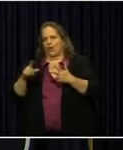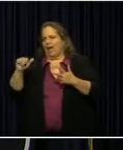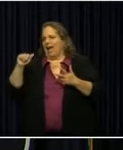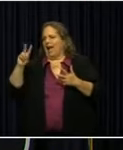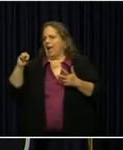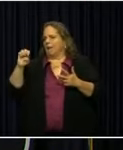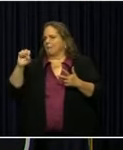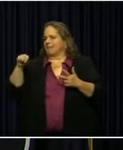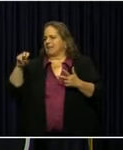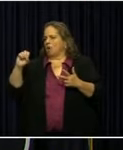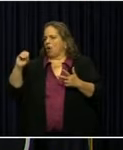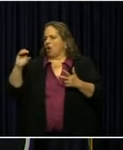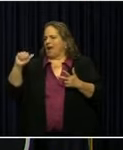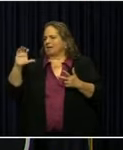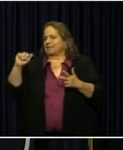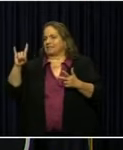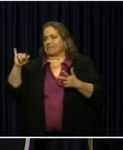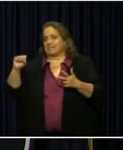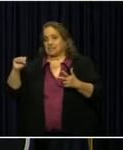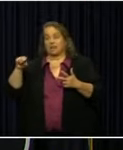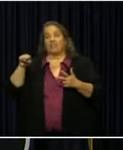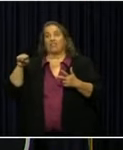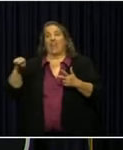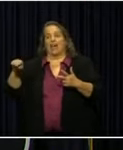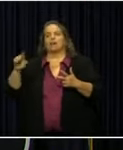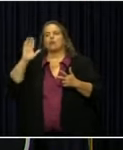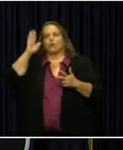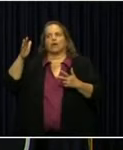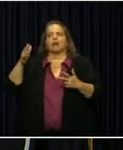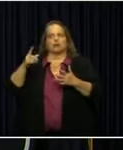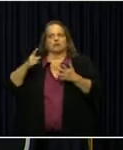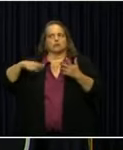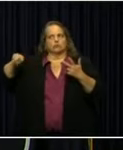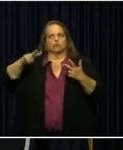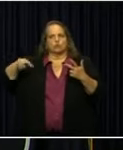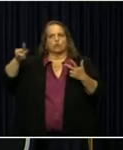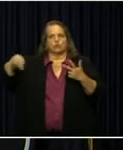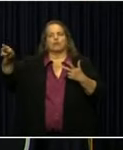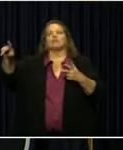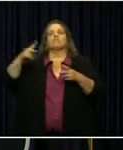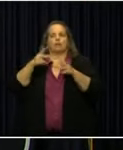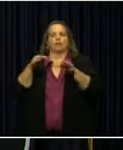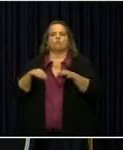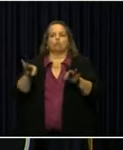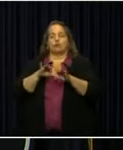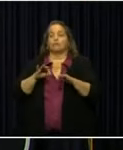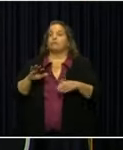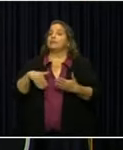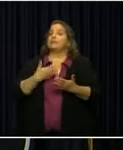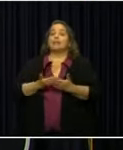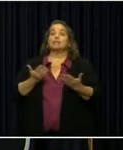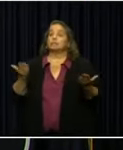I THINK WE HAVE AN ETHICAL OBLIGATION TO DO THE BEST WE CAN TO KEEP THEM SAFE. BUT WE ALSO HAVE AN ETHICAL OBLIGATION TO KEEP YOU THE